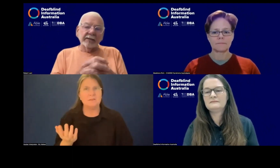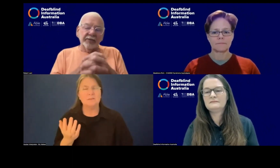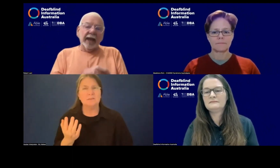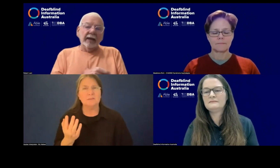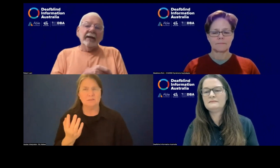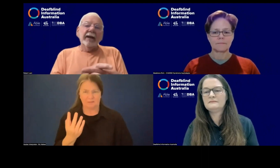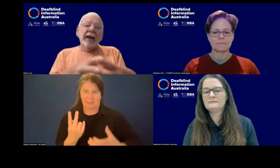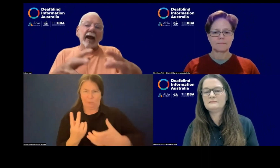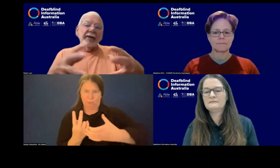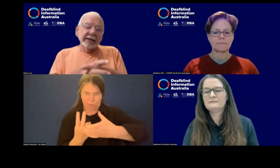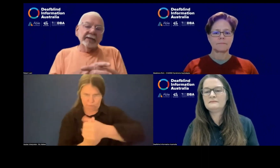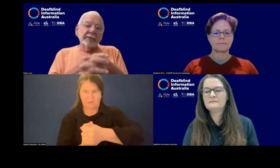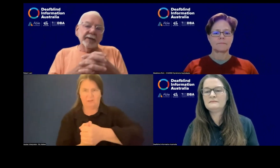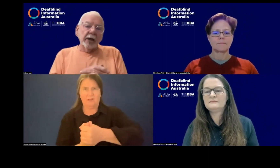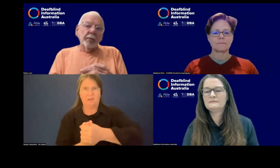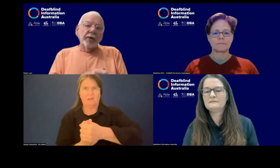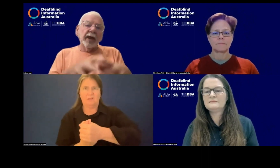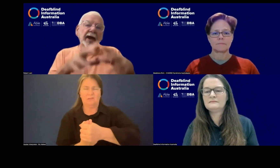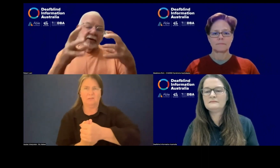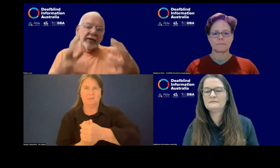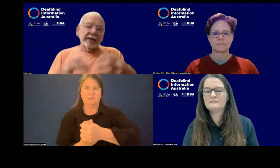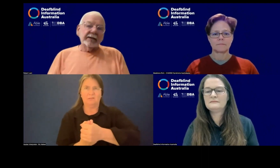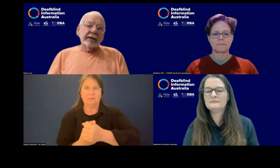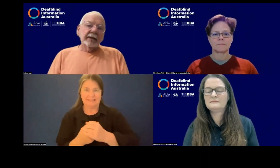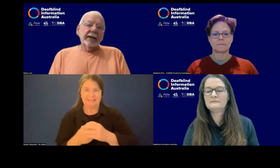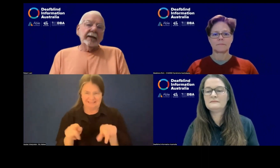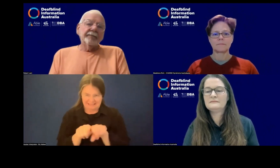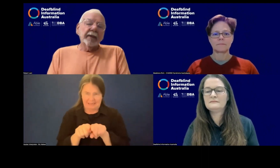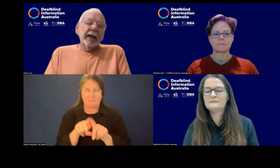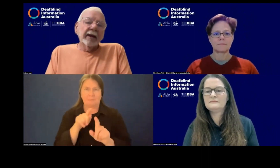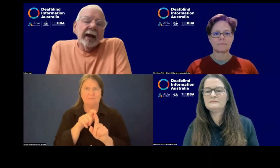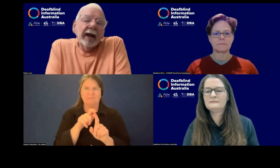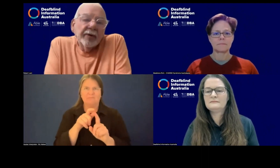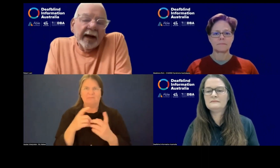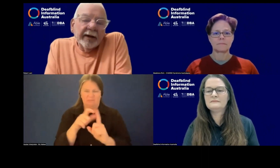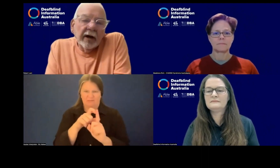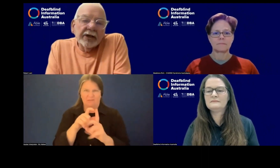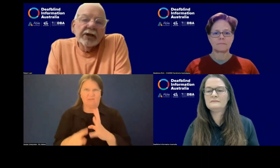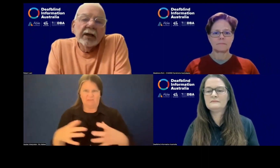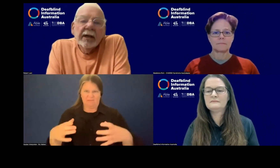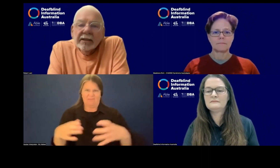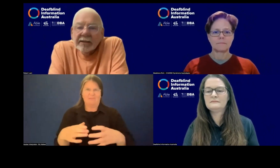thing, and need to be dealt with under that, with that knowledge.